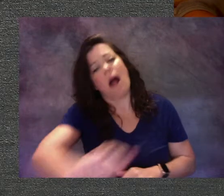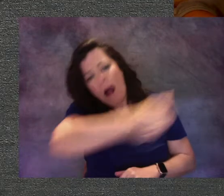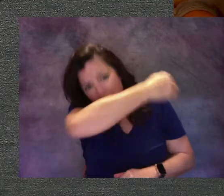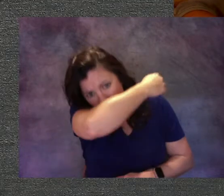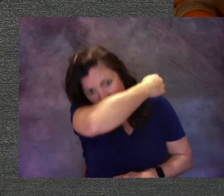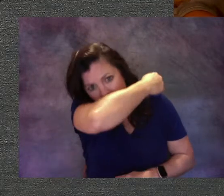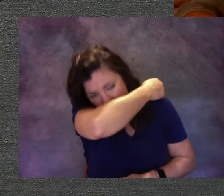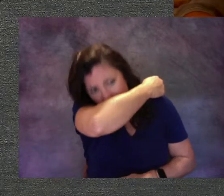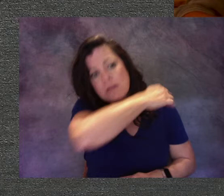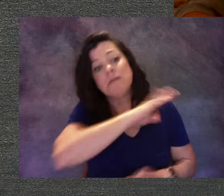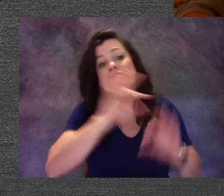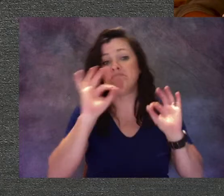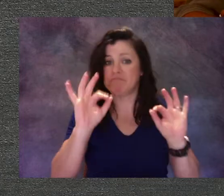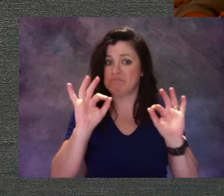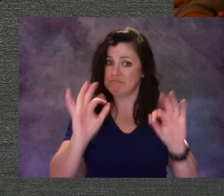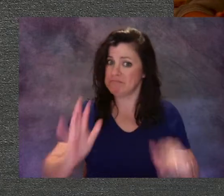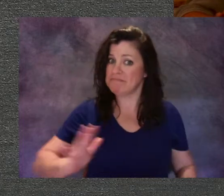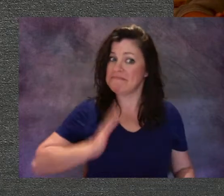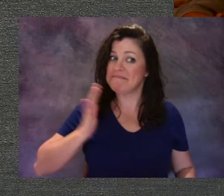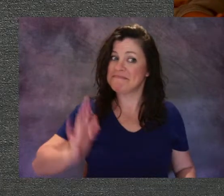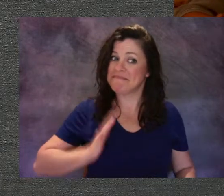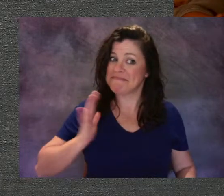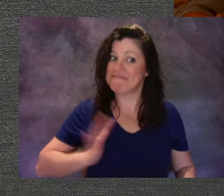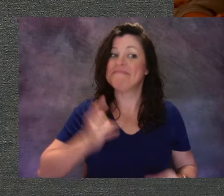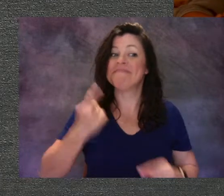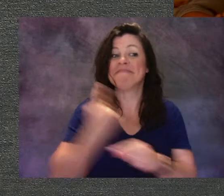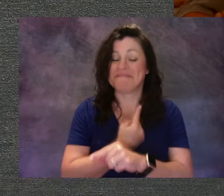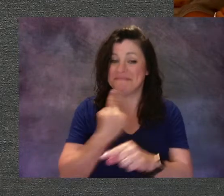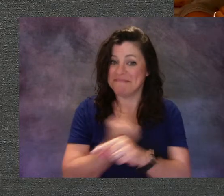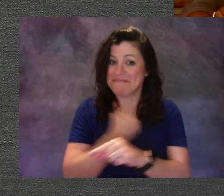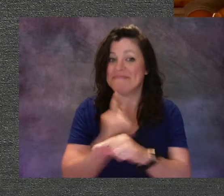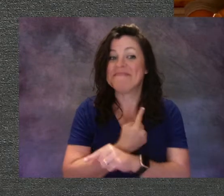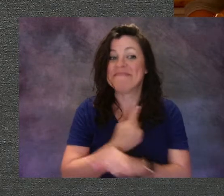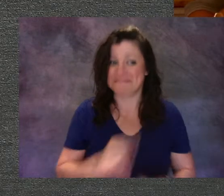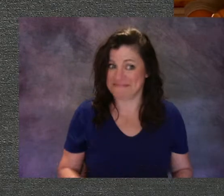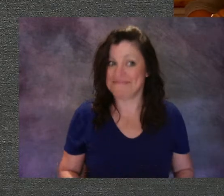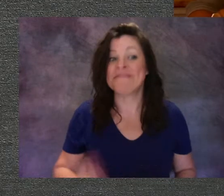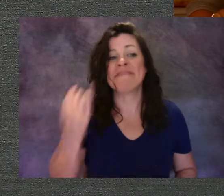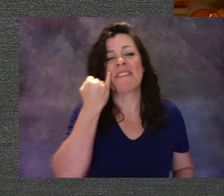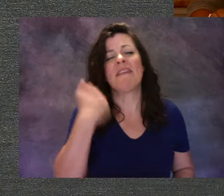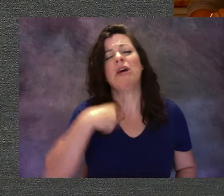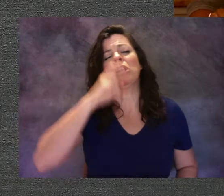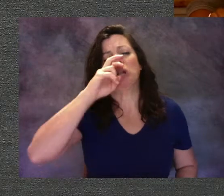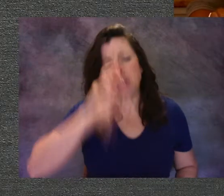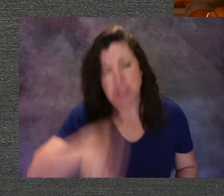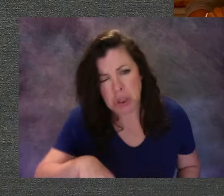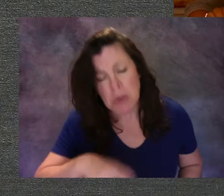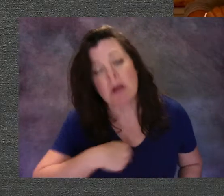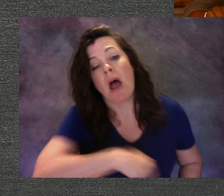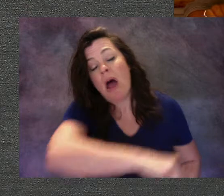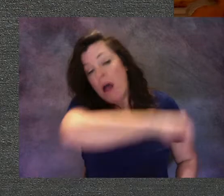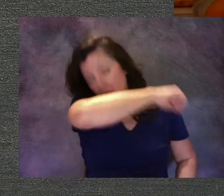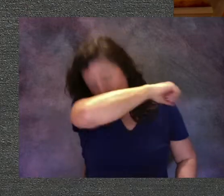And a good manner when sneezing or coughing is to use your arm. [coughs]